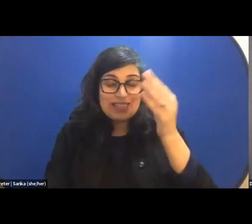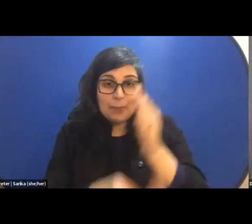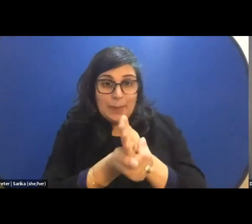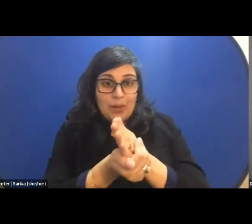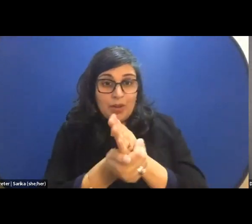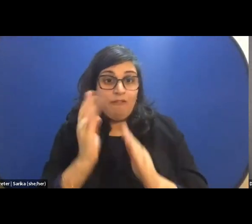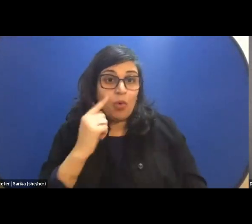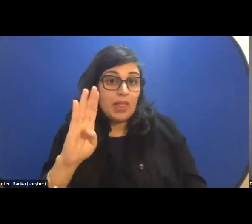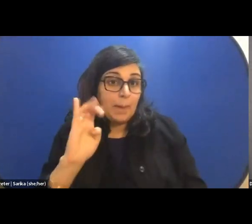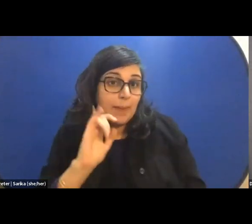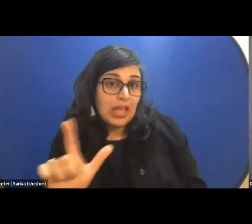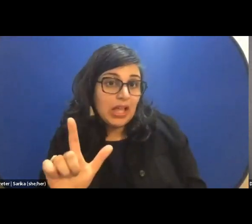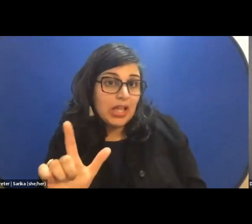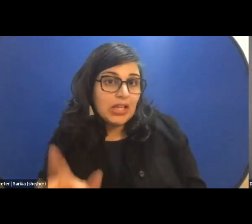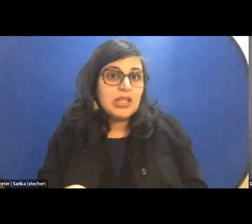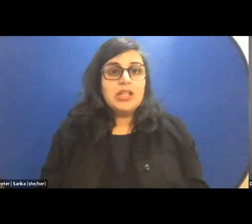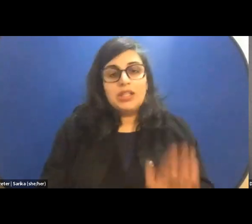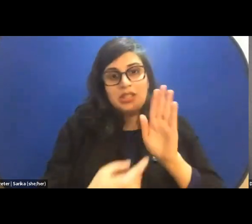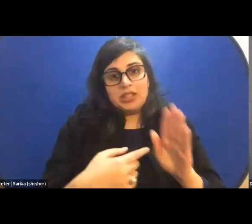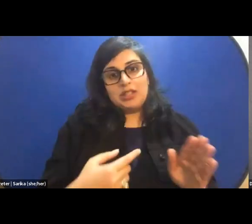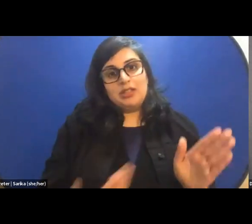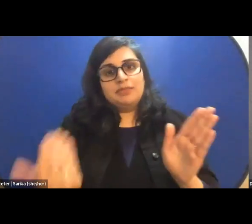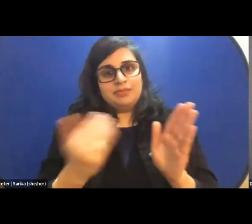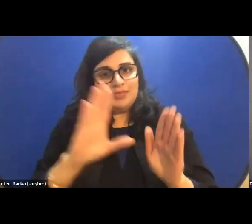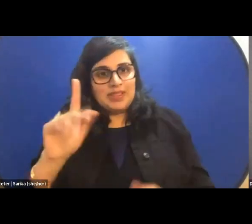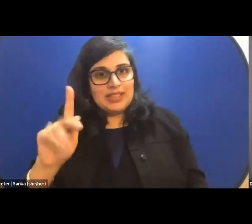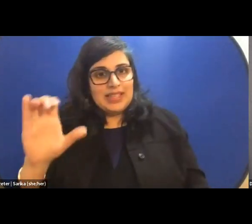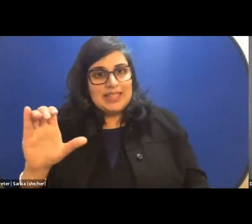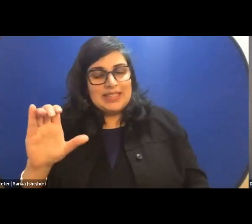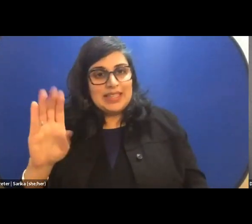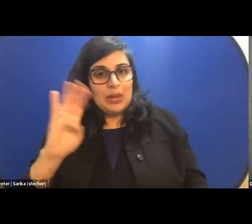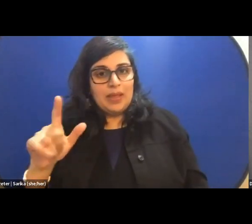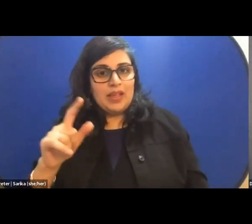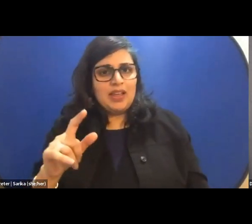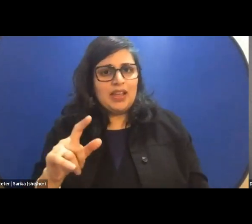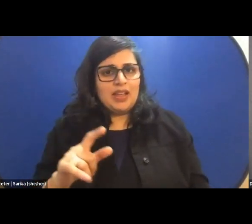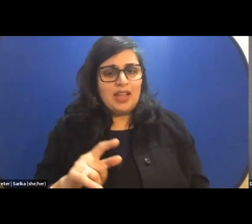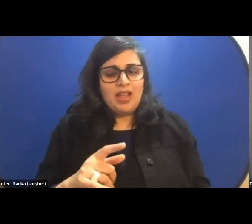like that. And I want to point out being proposed to